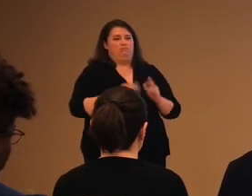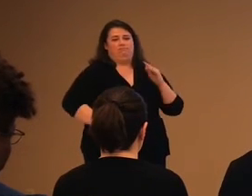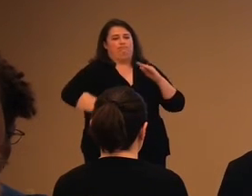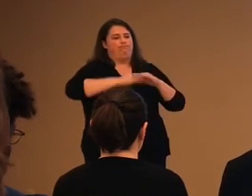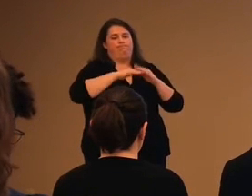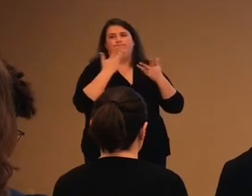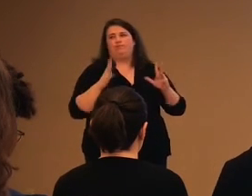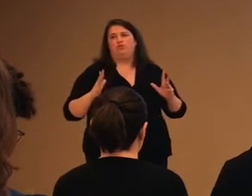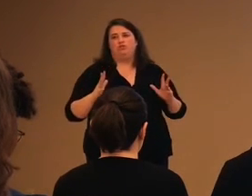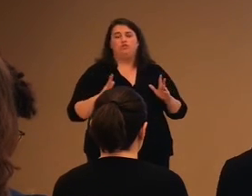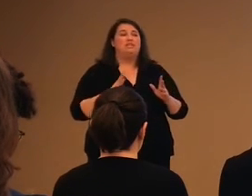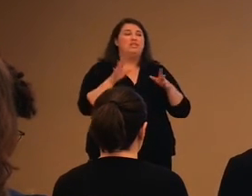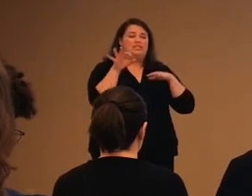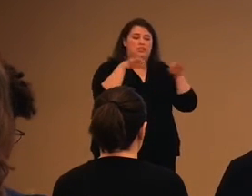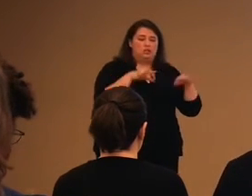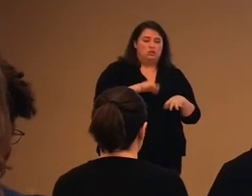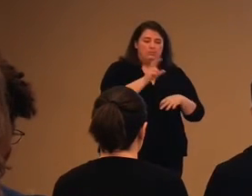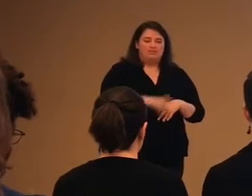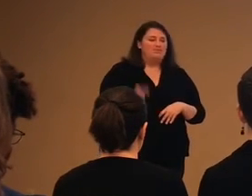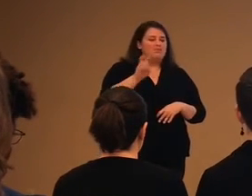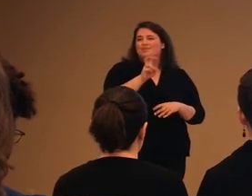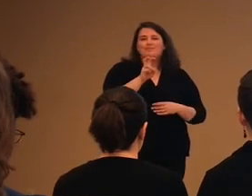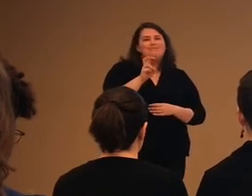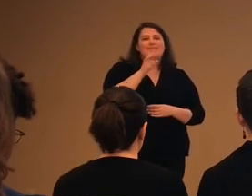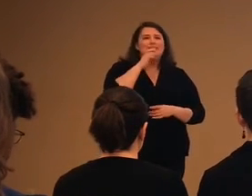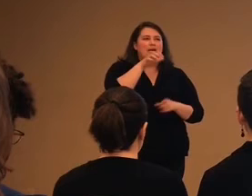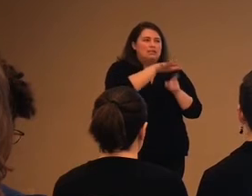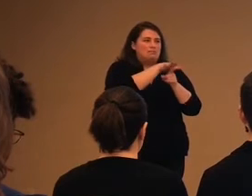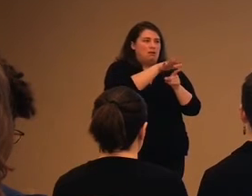Descriptive tour is not so much not so much because we're the only